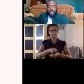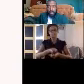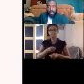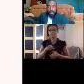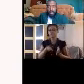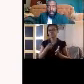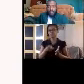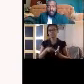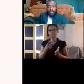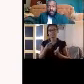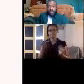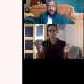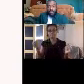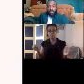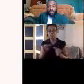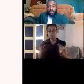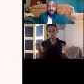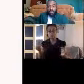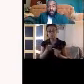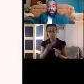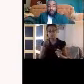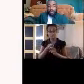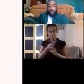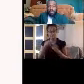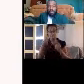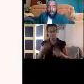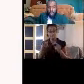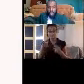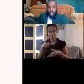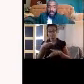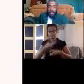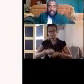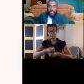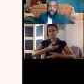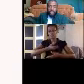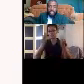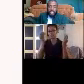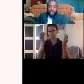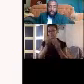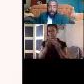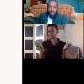done. And so, whether it's big or small is as knowing that there needs to be a process,